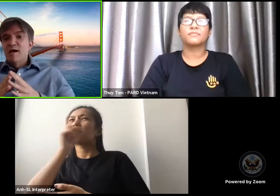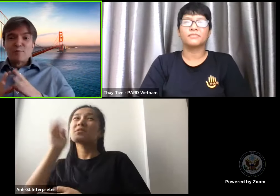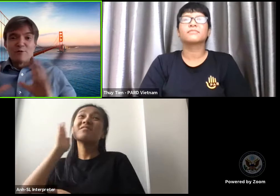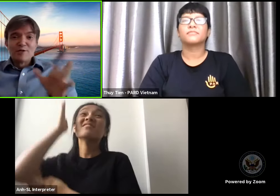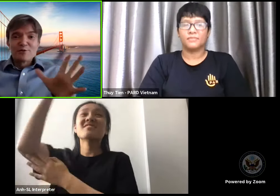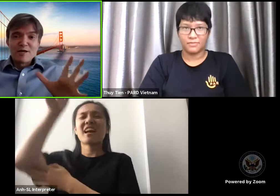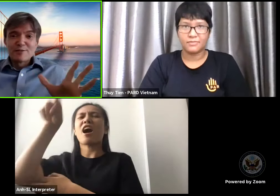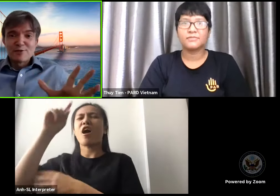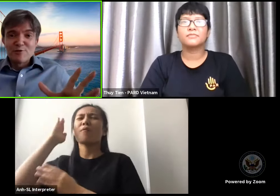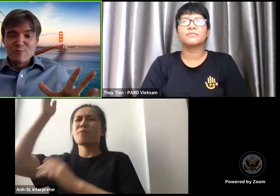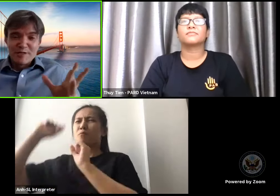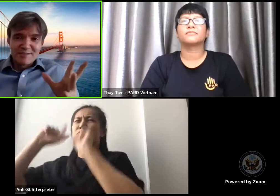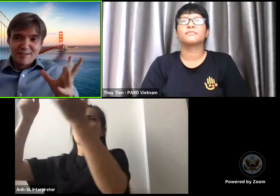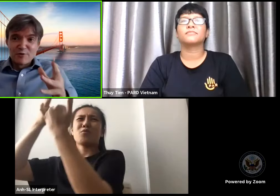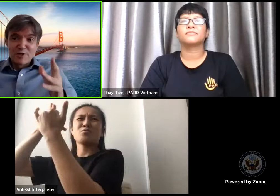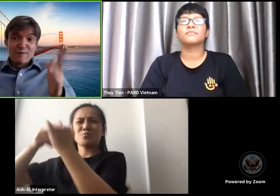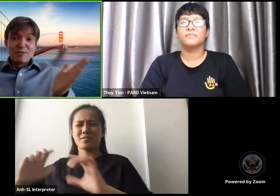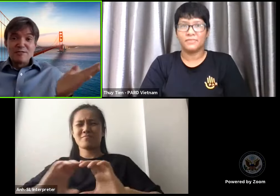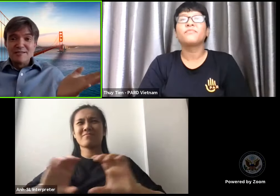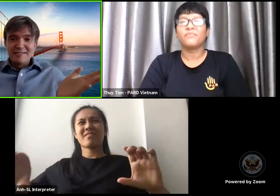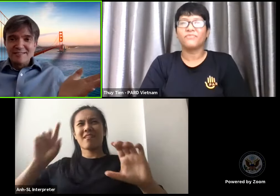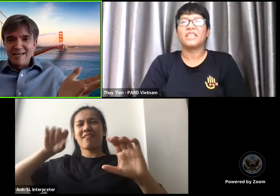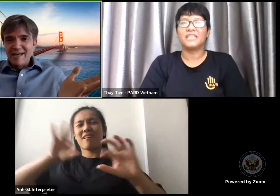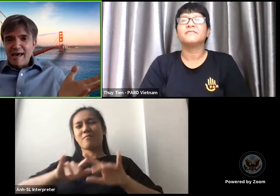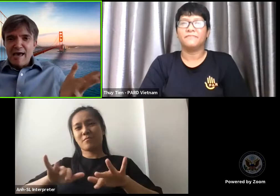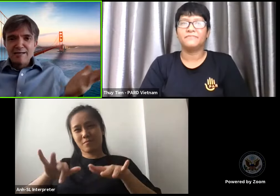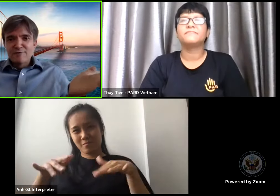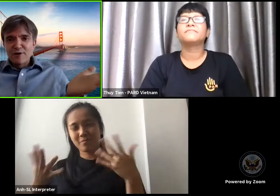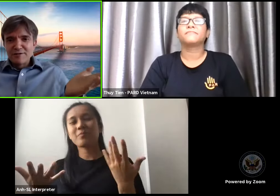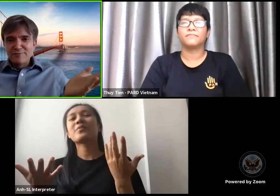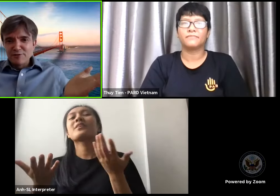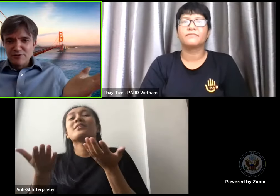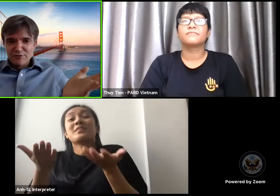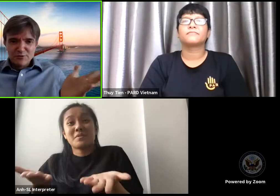but I want to transition a bit because we're coming to the end of our interview,